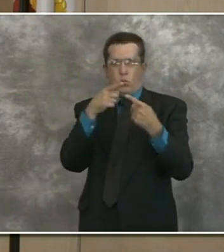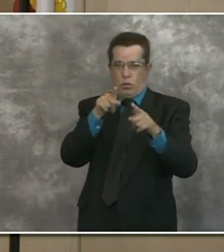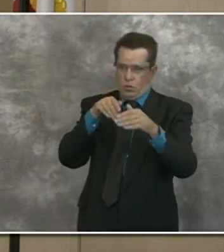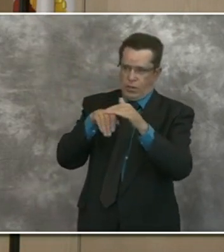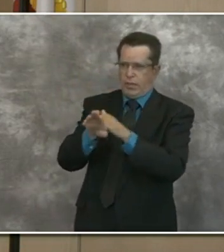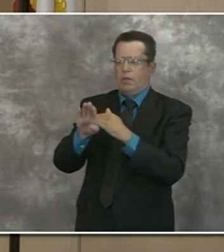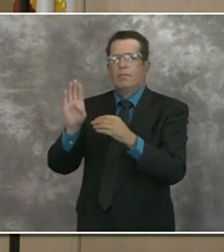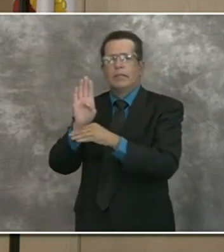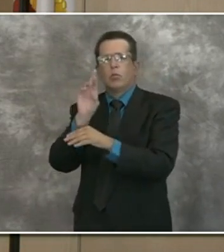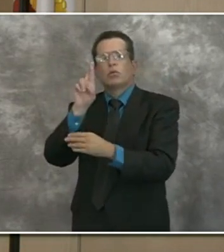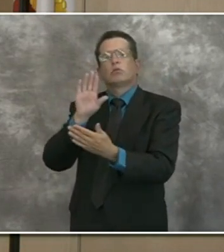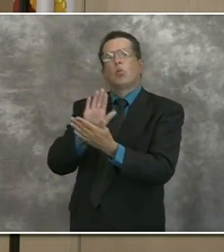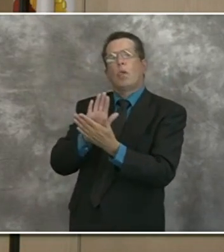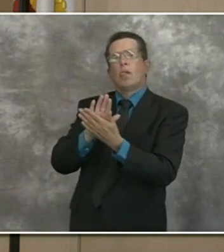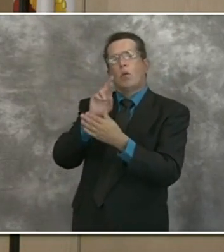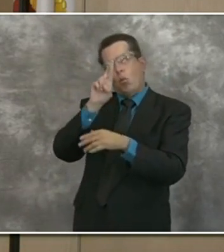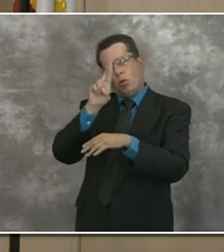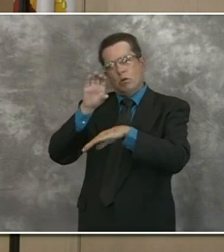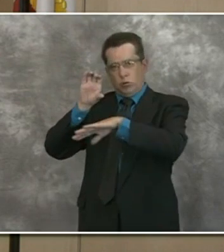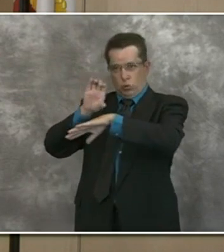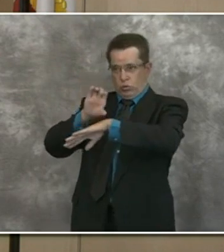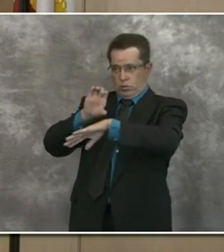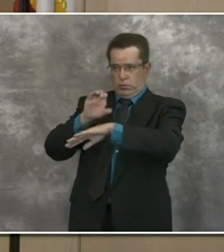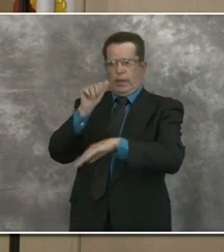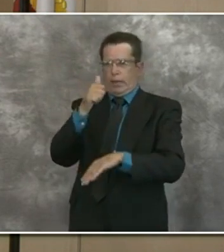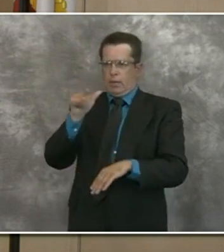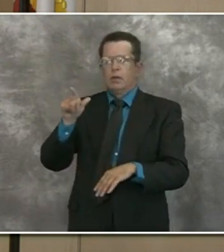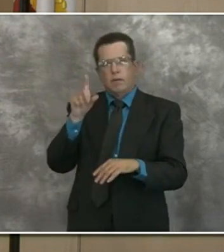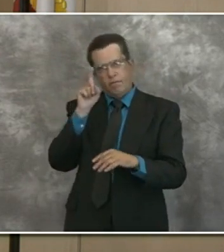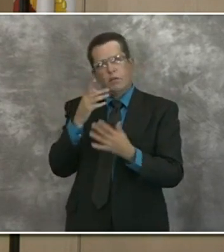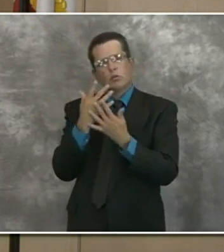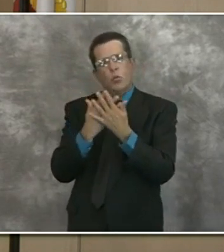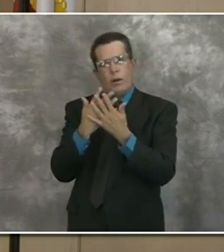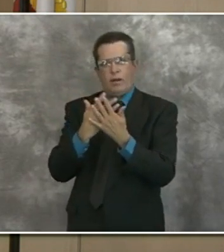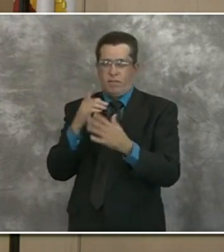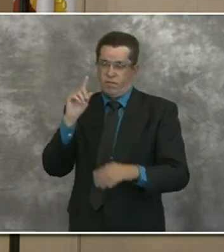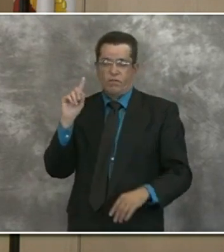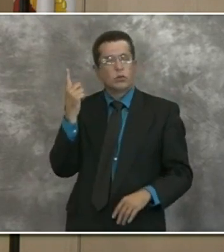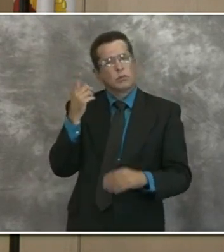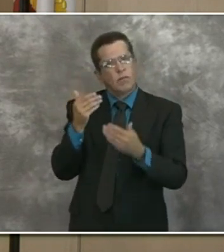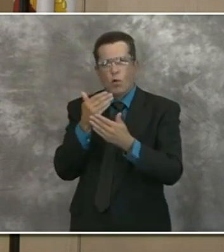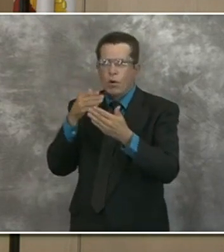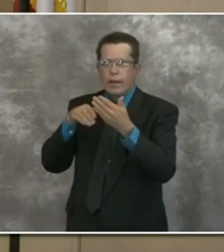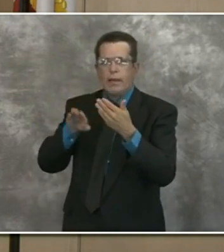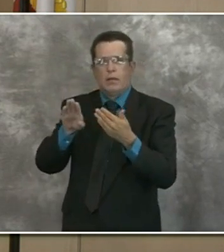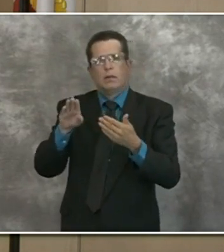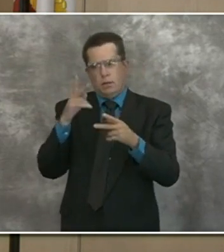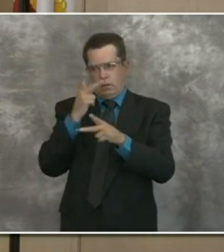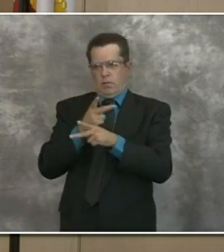4TH IS CONDUCTING SCREENINGS, PARTICULARLY AND BUSINESSES.